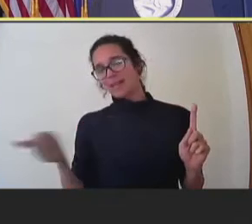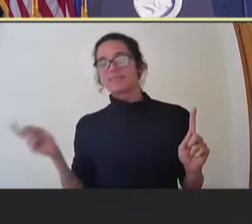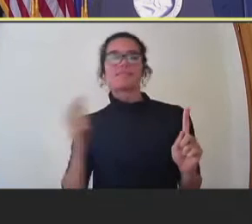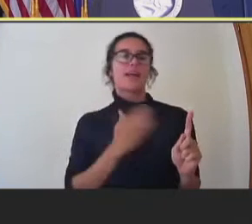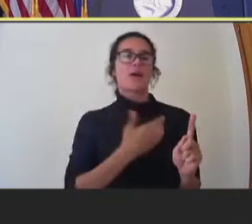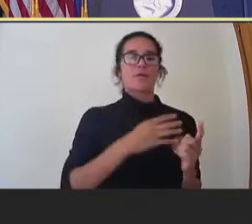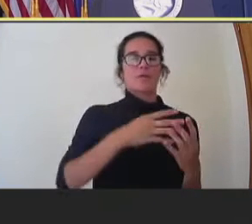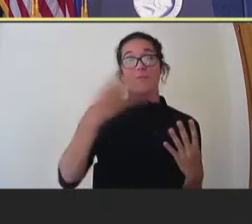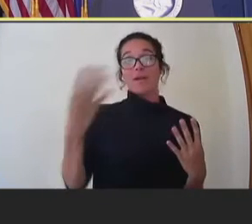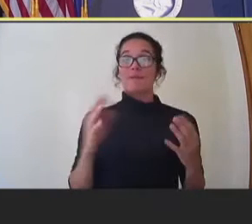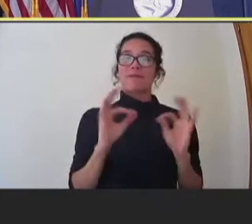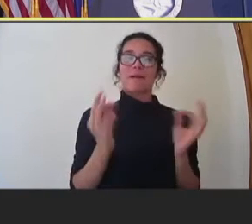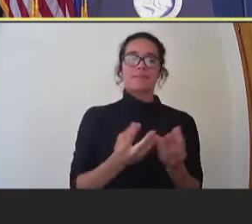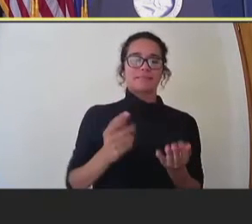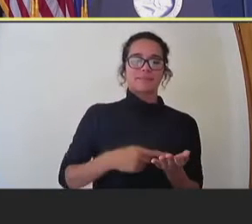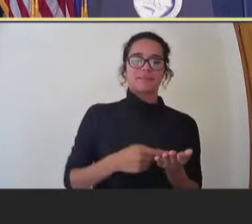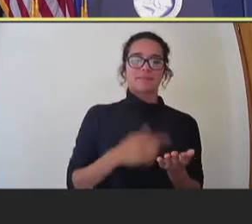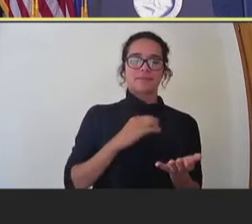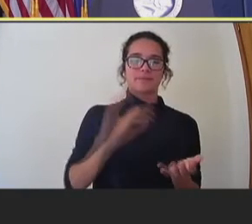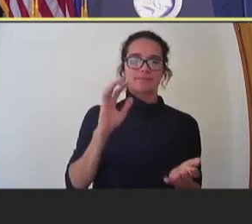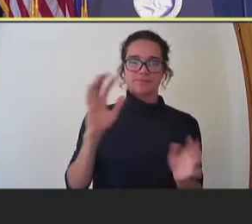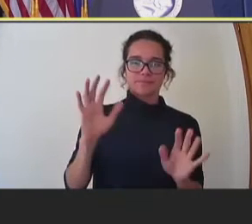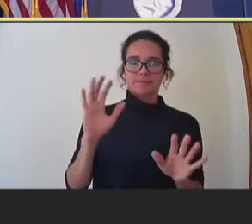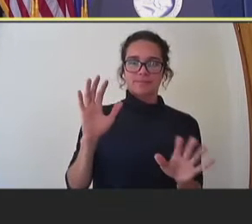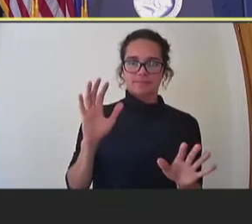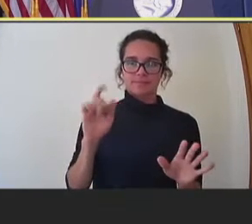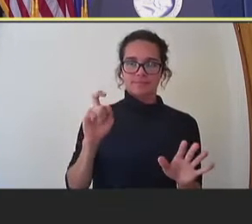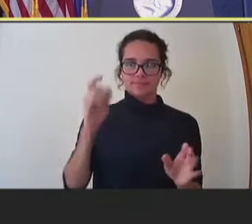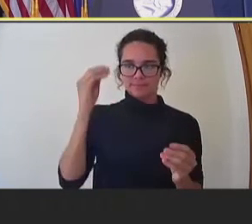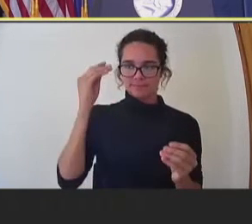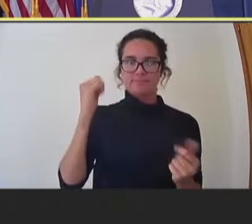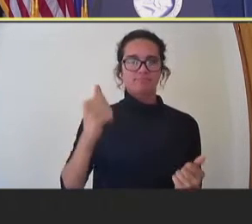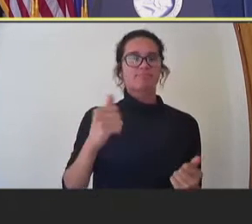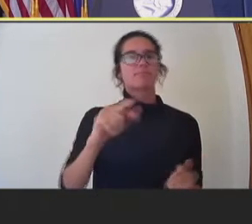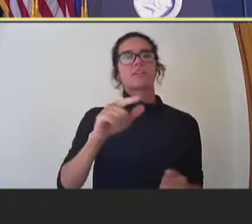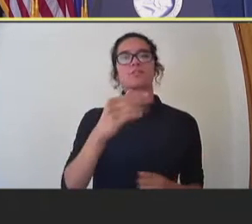Before you participate in the upcoming session and discussion, I do want to take a moment to